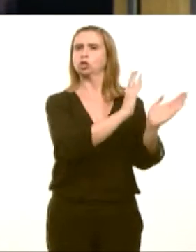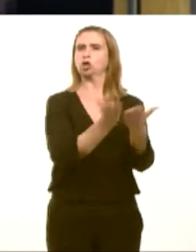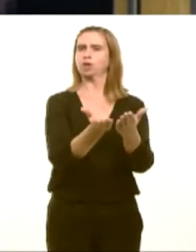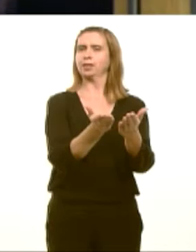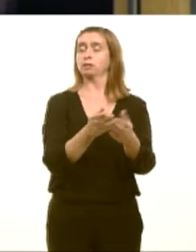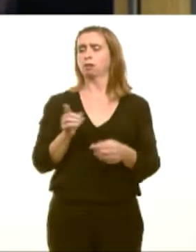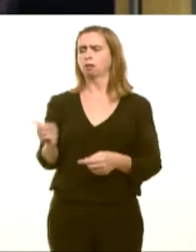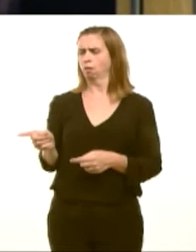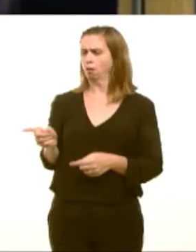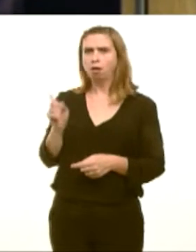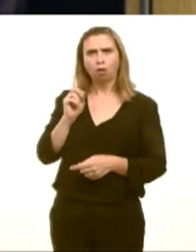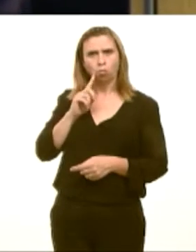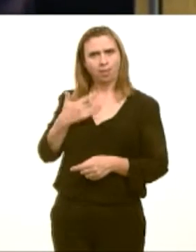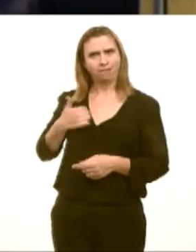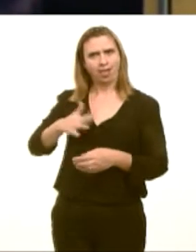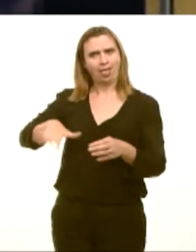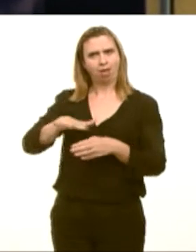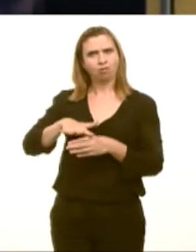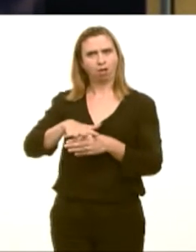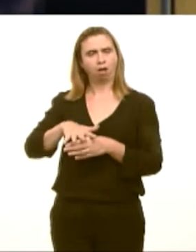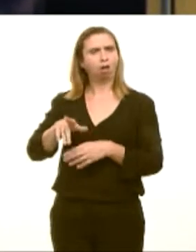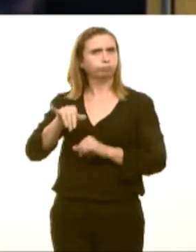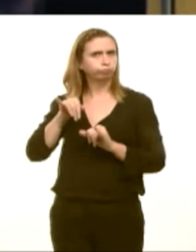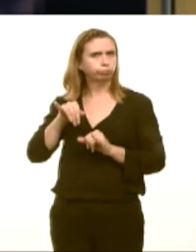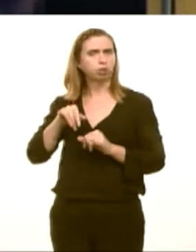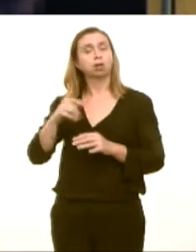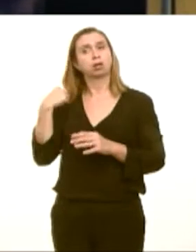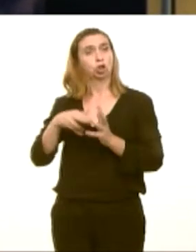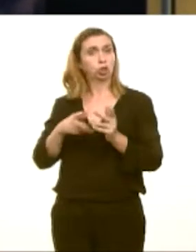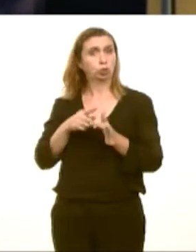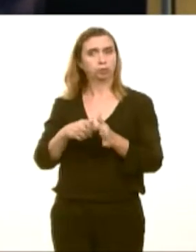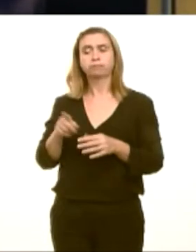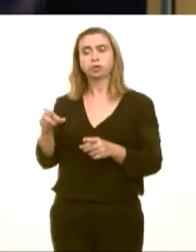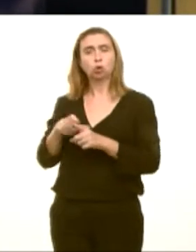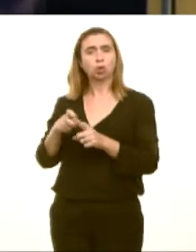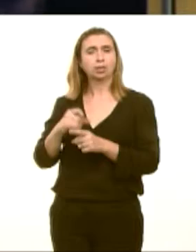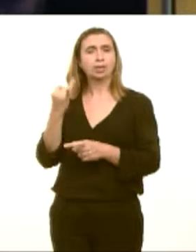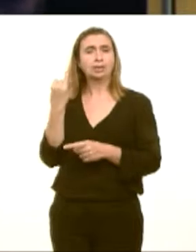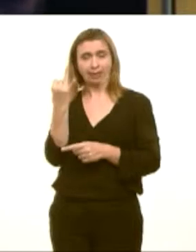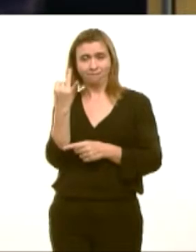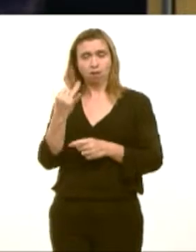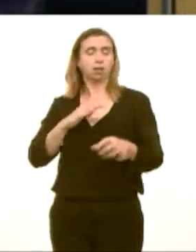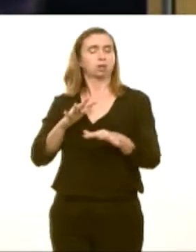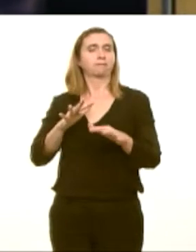Her daughter had seven epileptic fits in a local park, a rapid response paramedic called